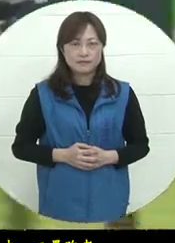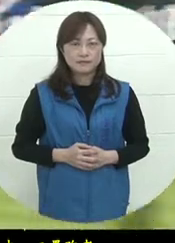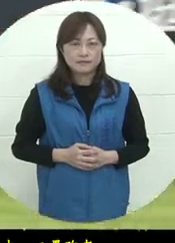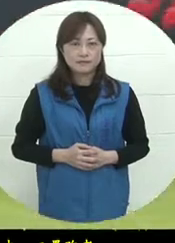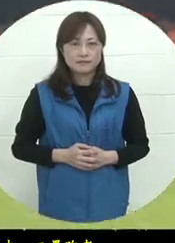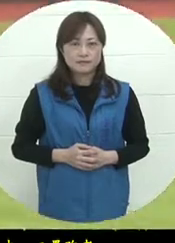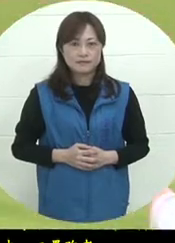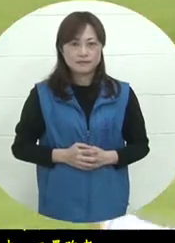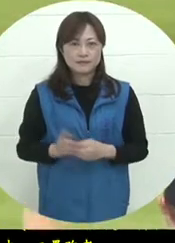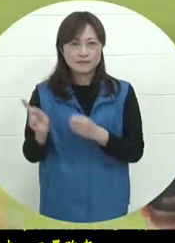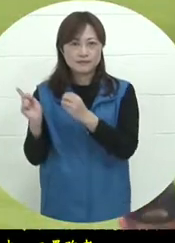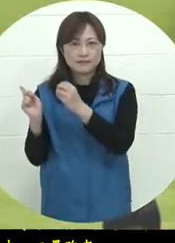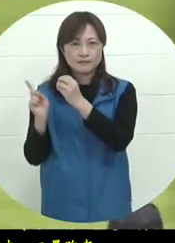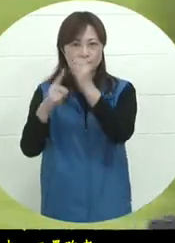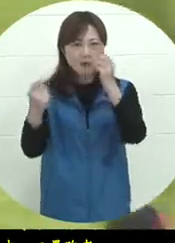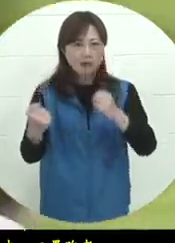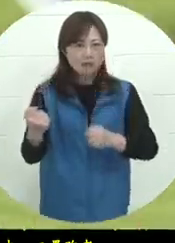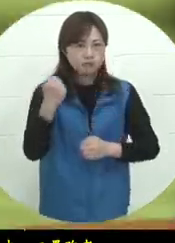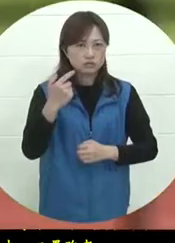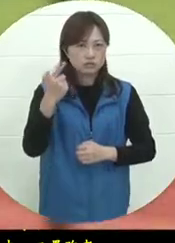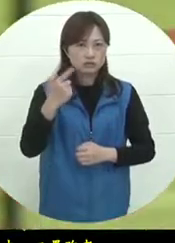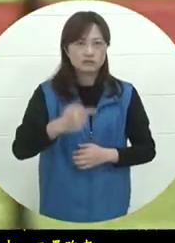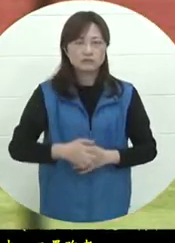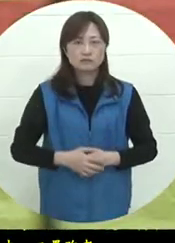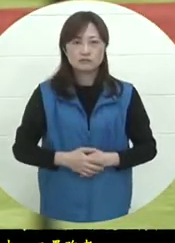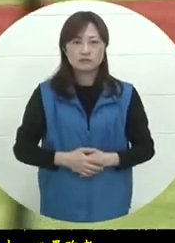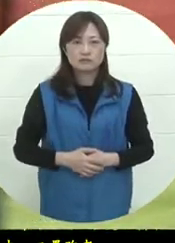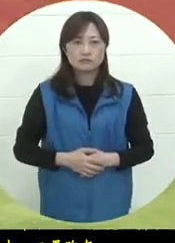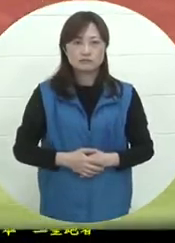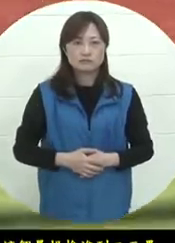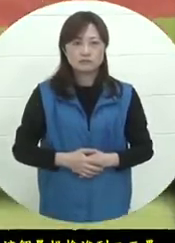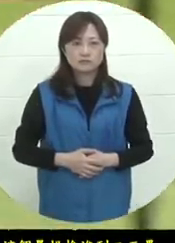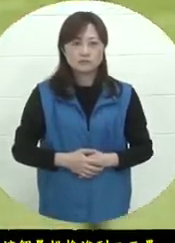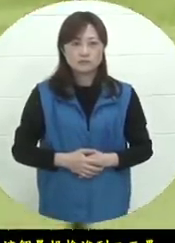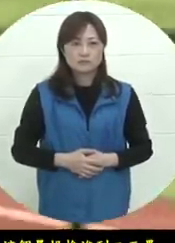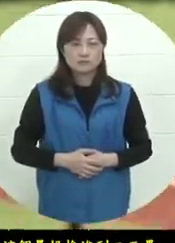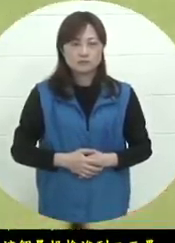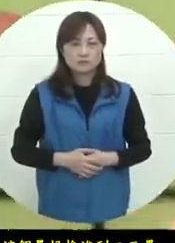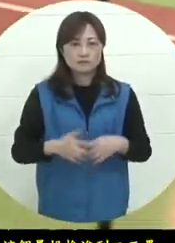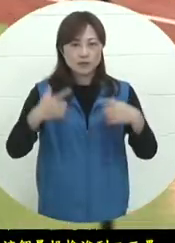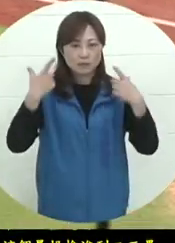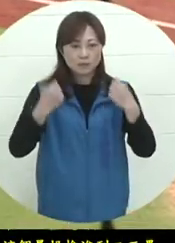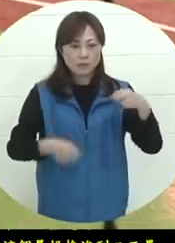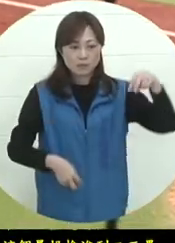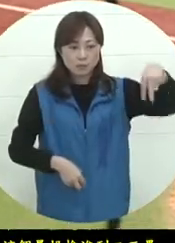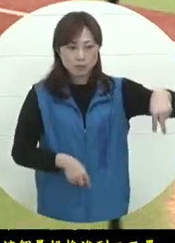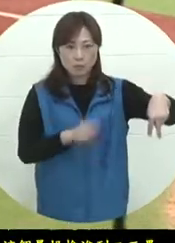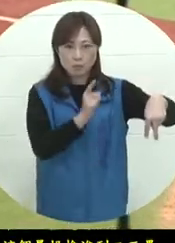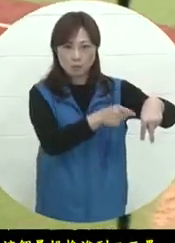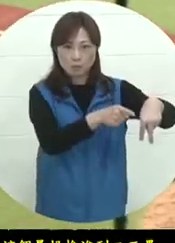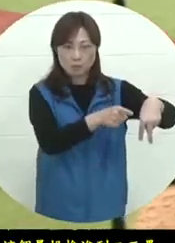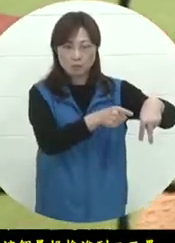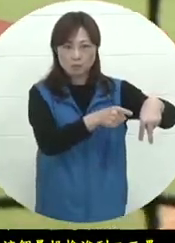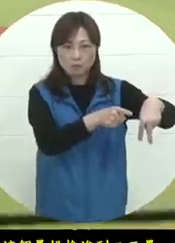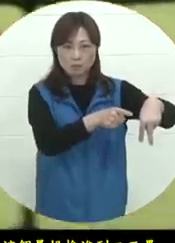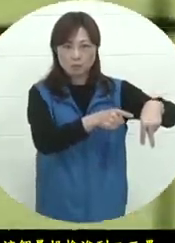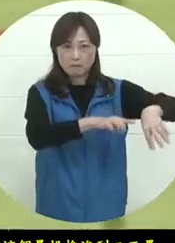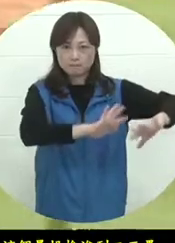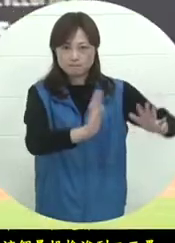. This ball was hit very hard. Wow. The runner who was originally at third base might have made a quick